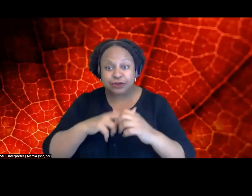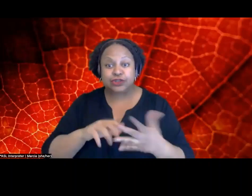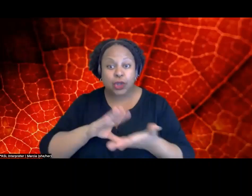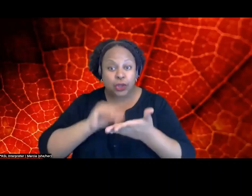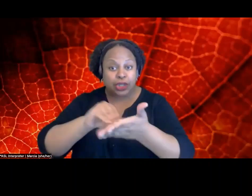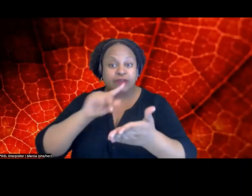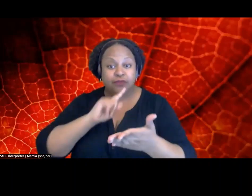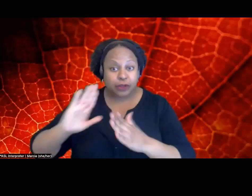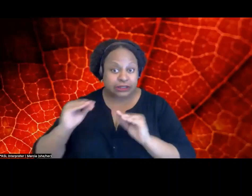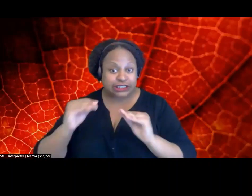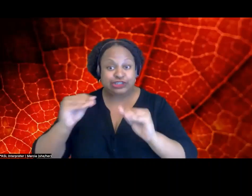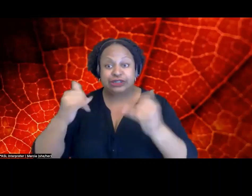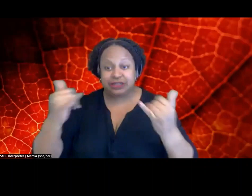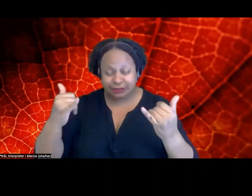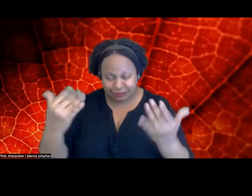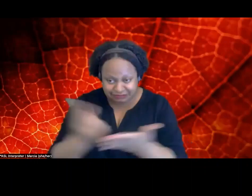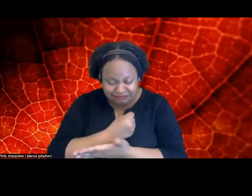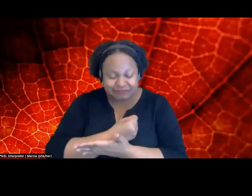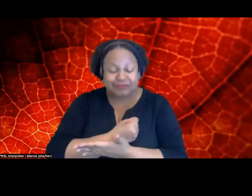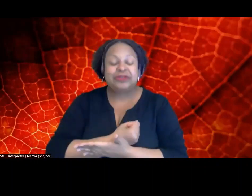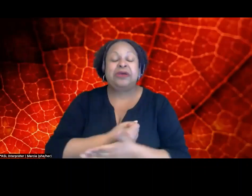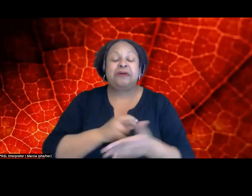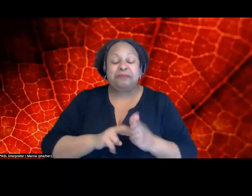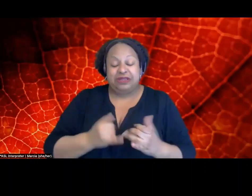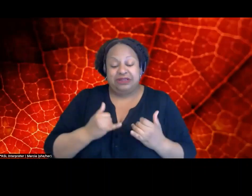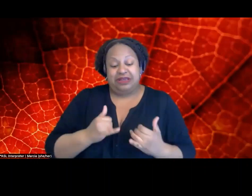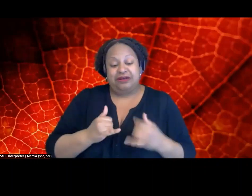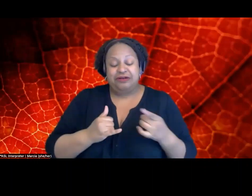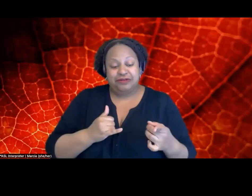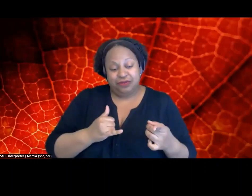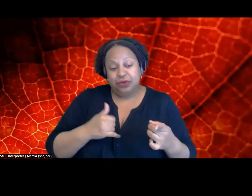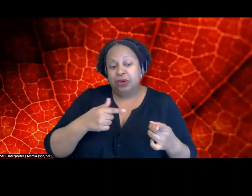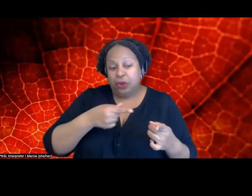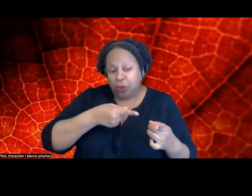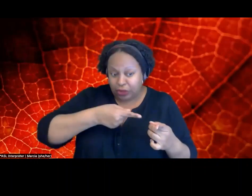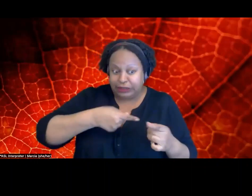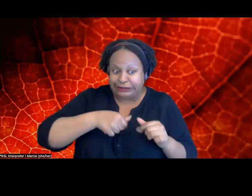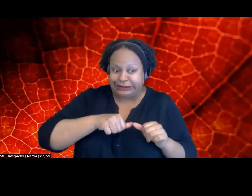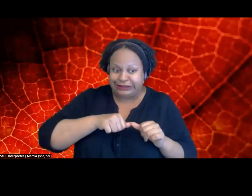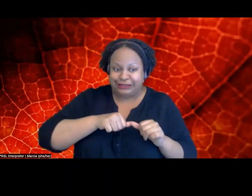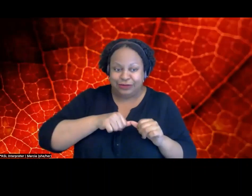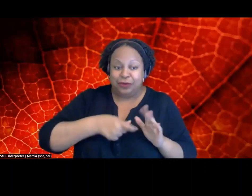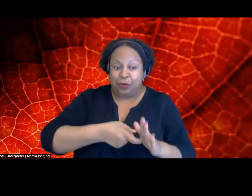These circumstances will require us to continue to use our creativity in deep